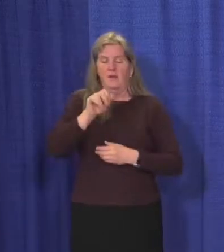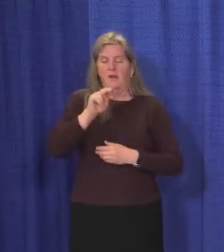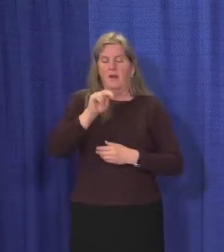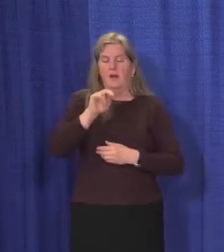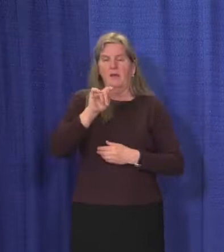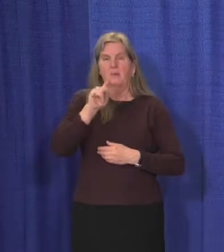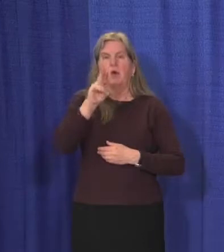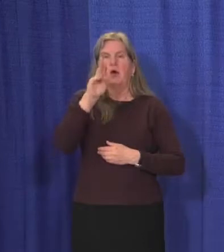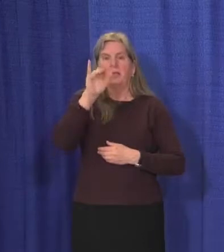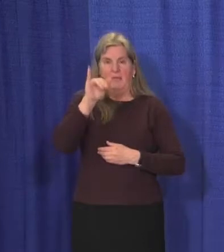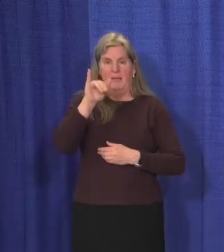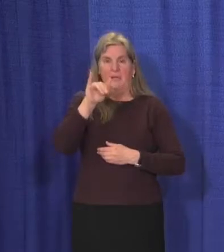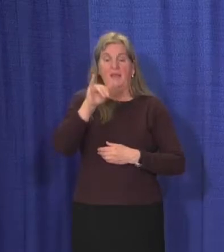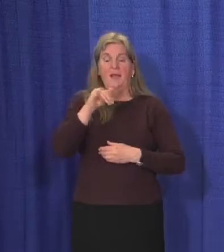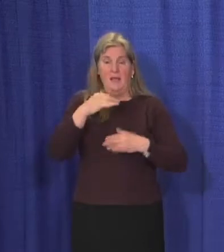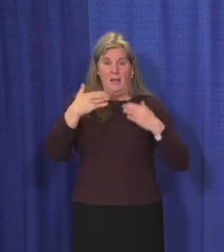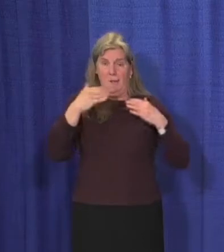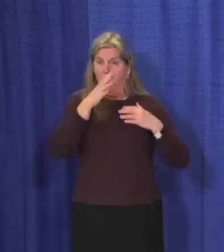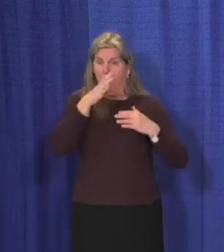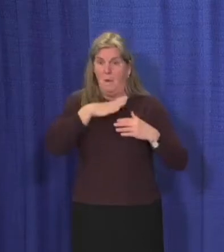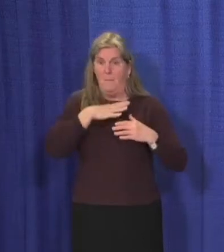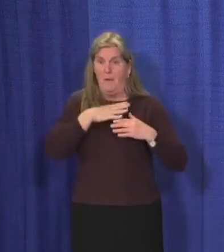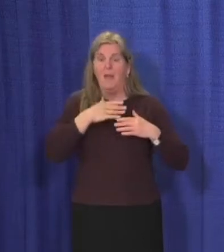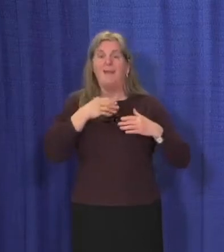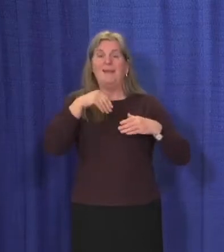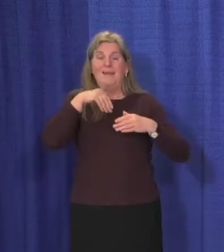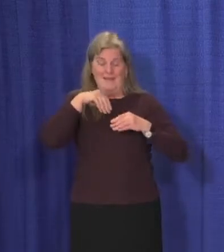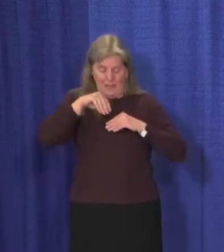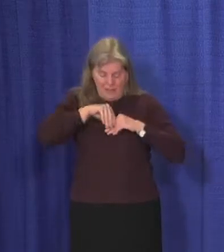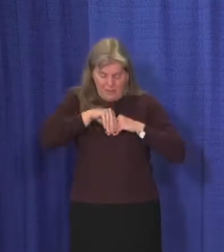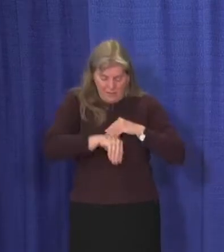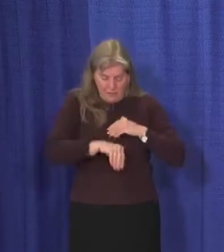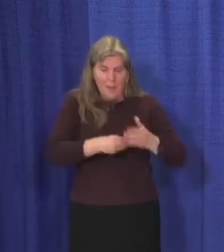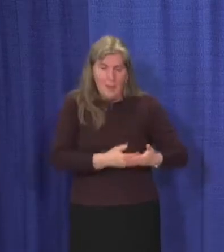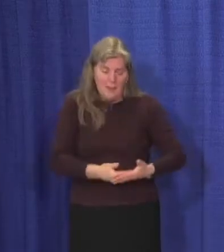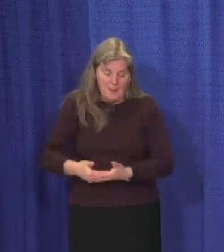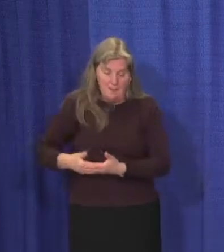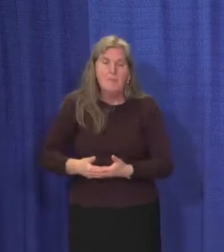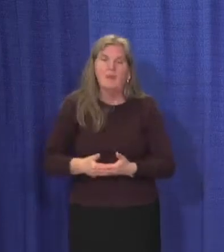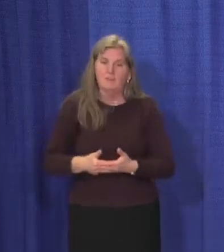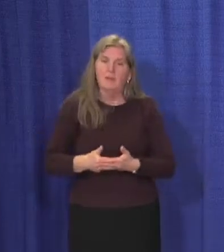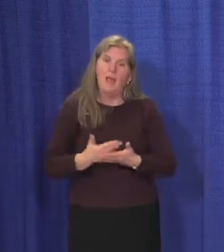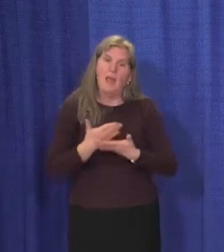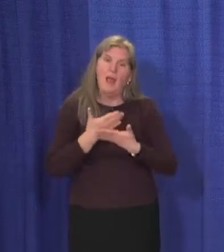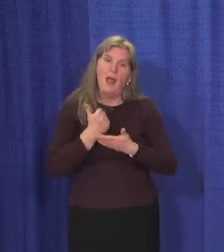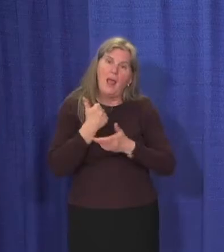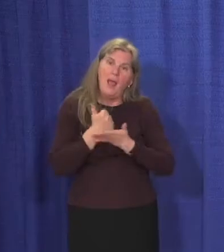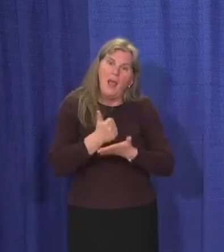transfer across the percent which should help protect the newborn infant although to what